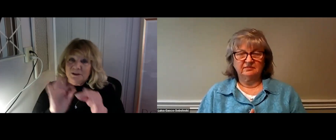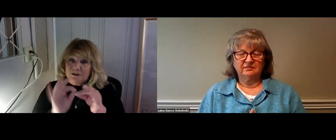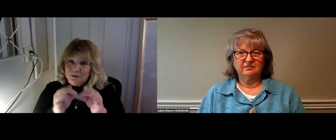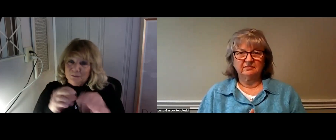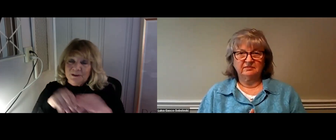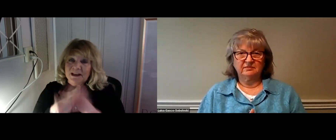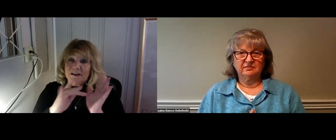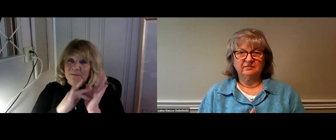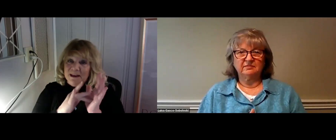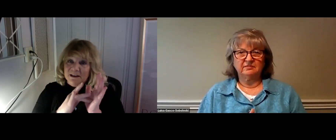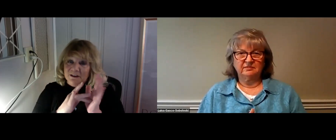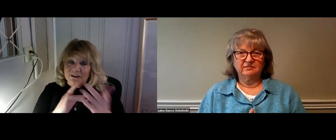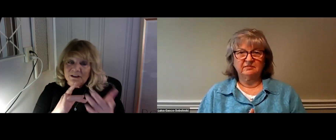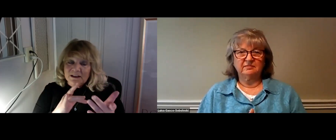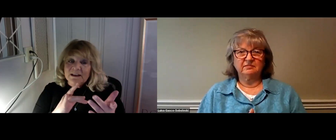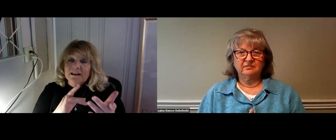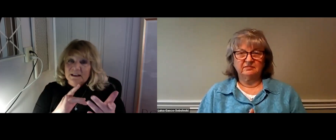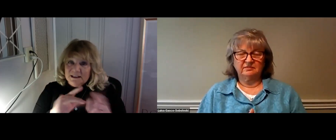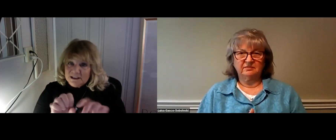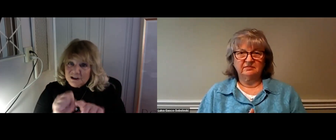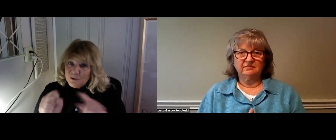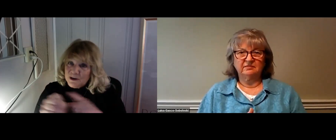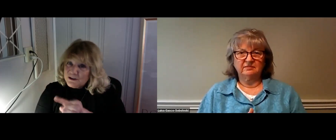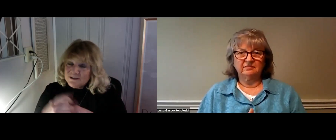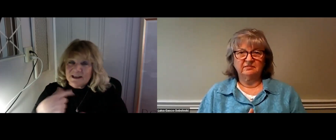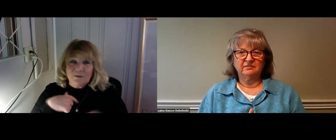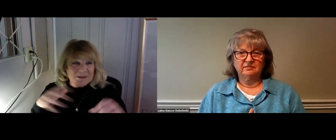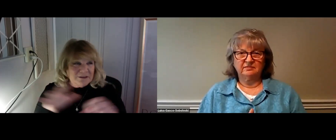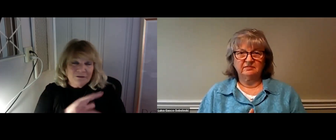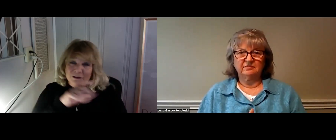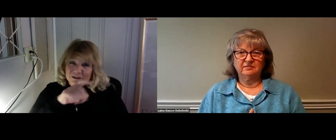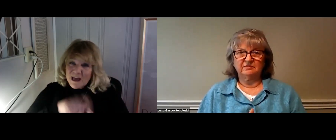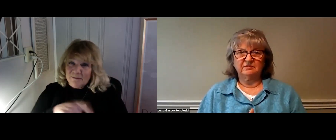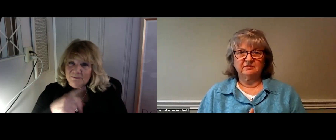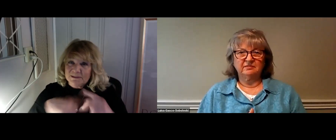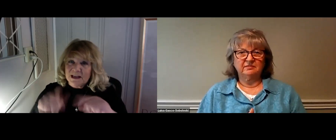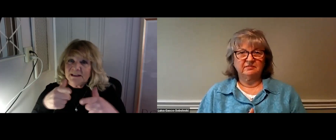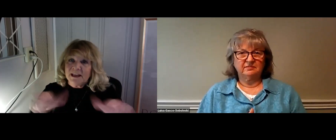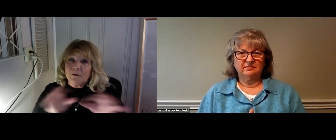interpreting and medical situations. I was the full-time sign language